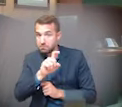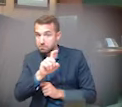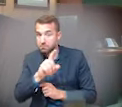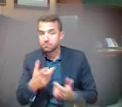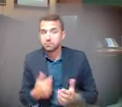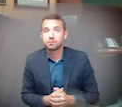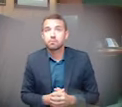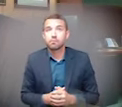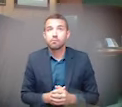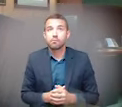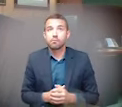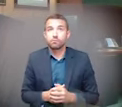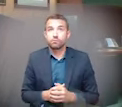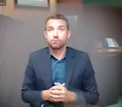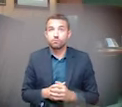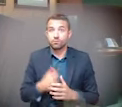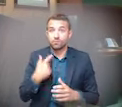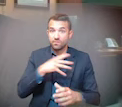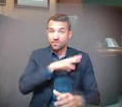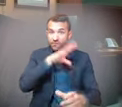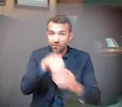as being a part of this overall community.